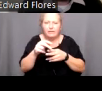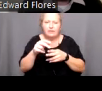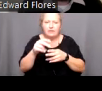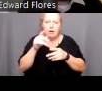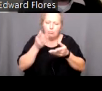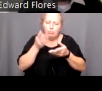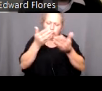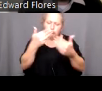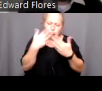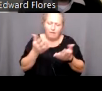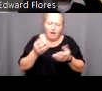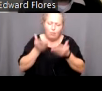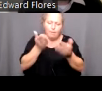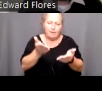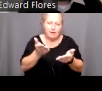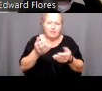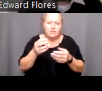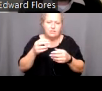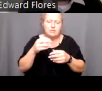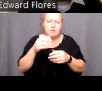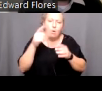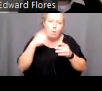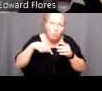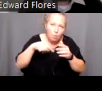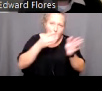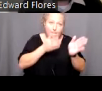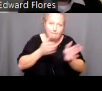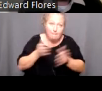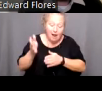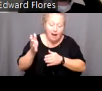So we're going to we're planning on hosting a town hall.